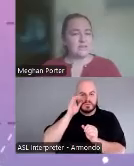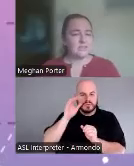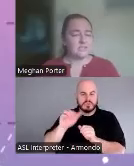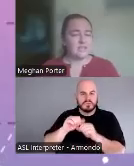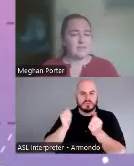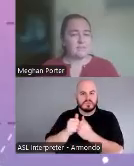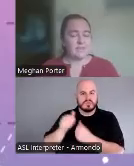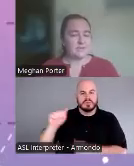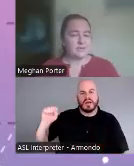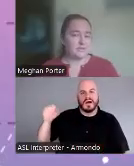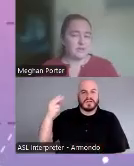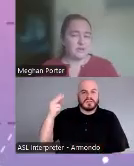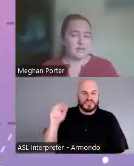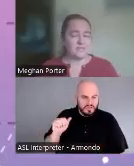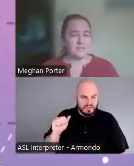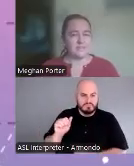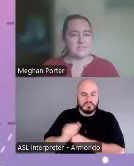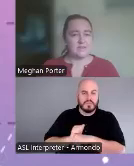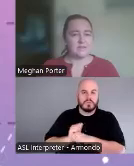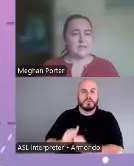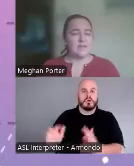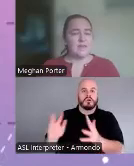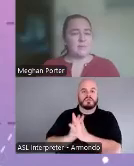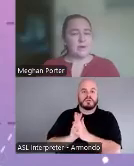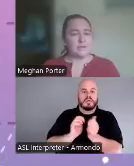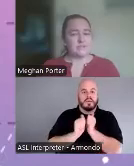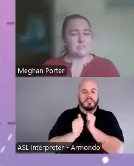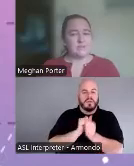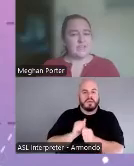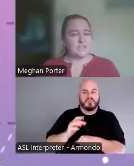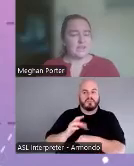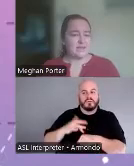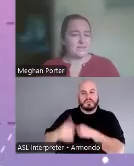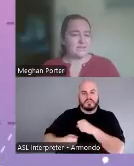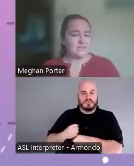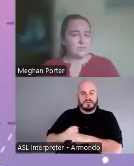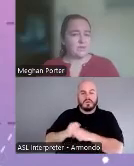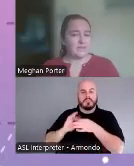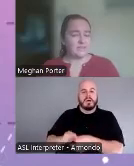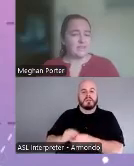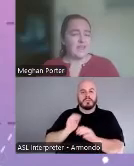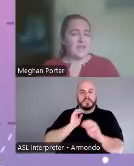launched a campaign earlier this year about its Communication Access Toolkit.